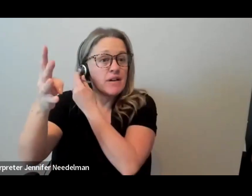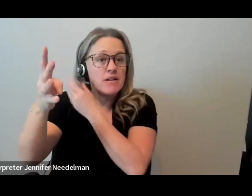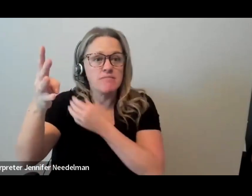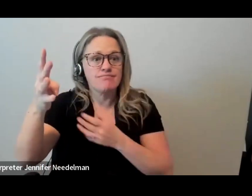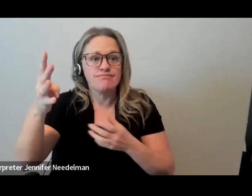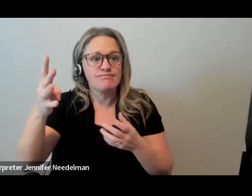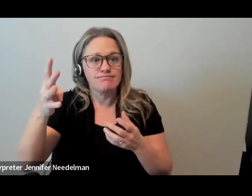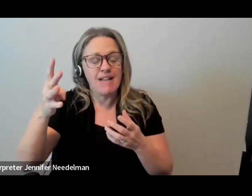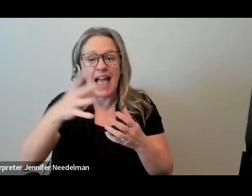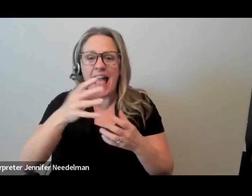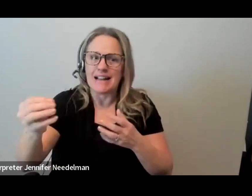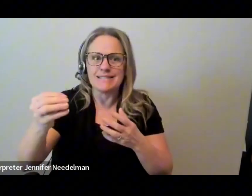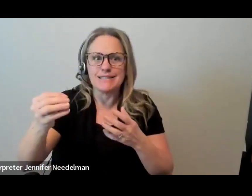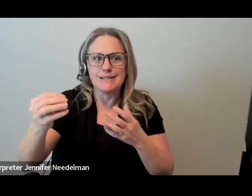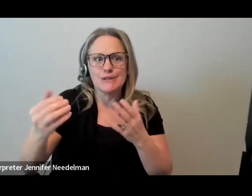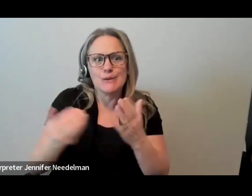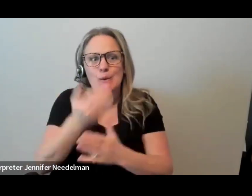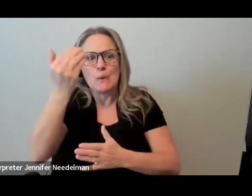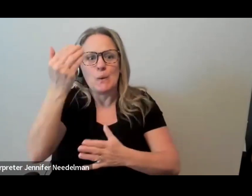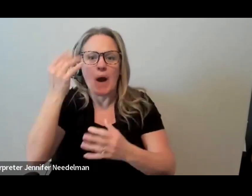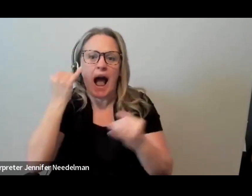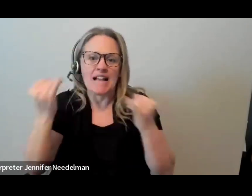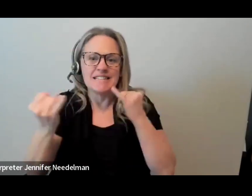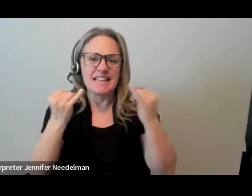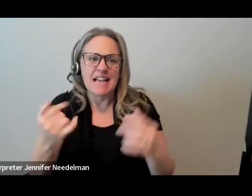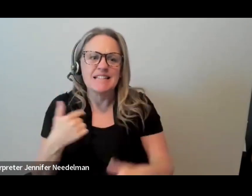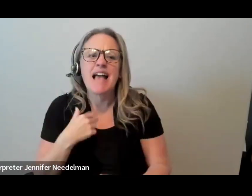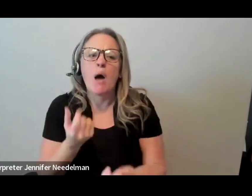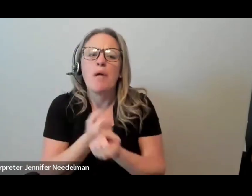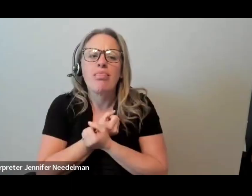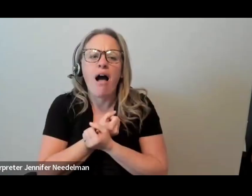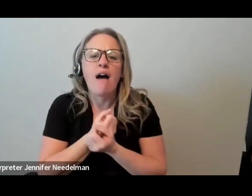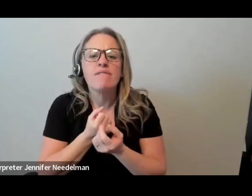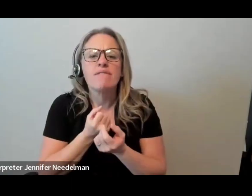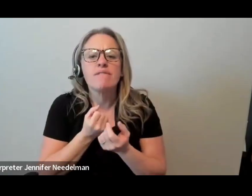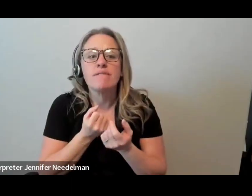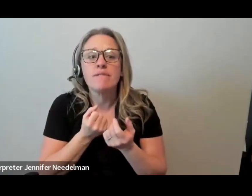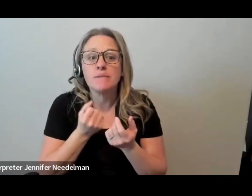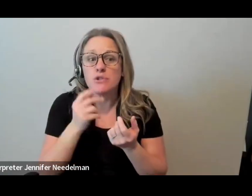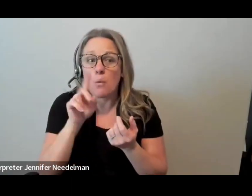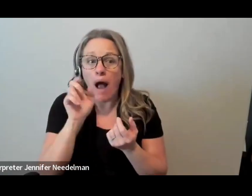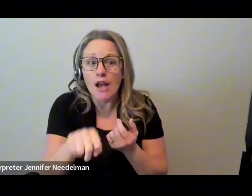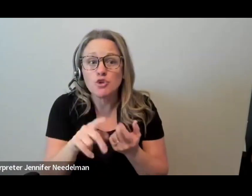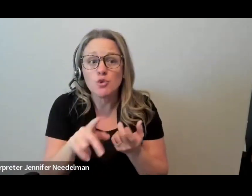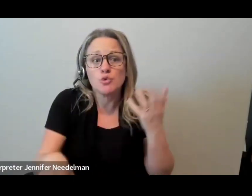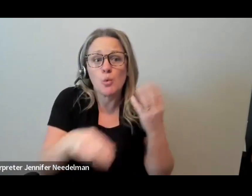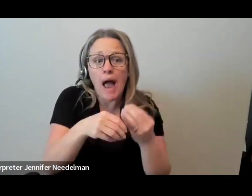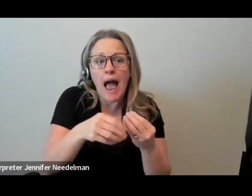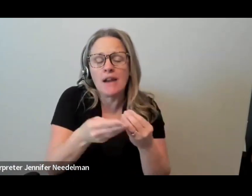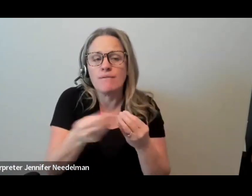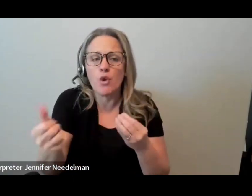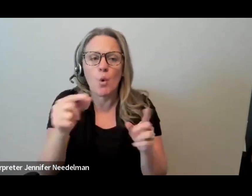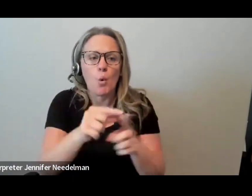And I love this Alexandra, and I would love to invite you to add a few words from your perspective.